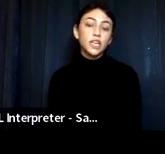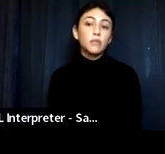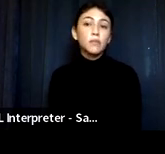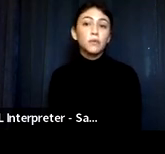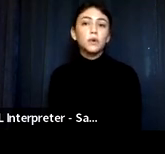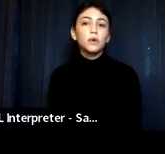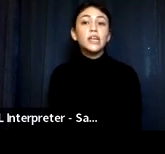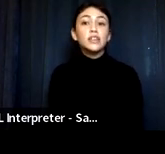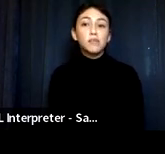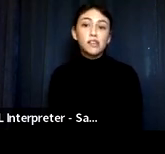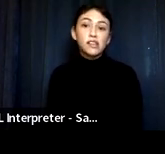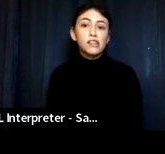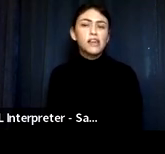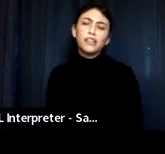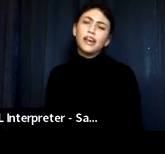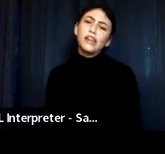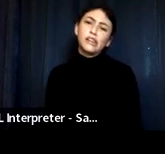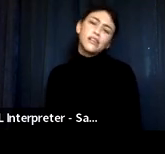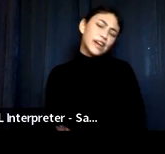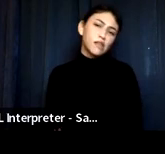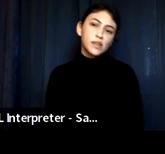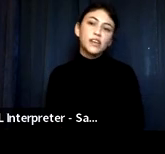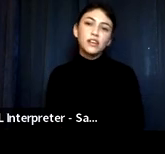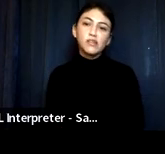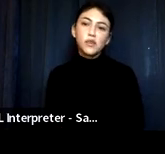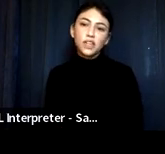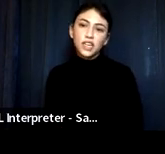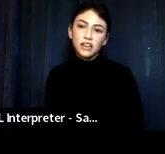And people want to dismiss us as it has been done historically.